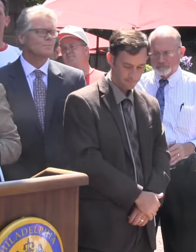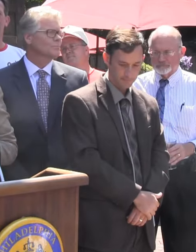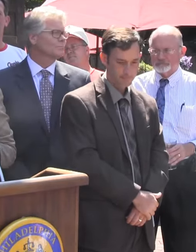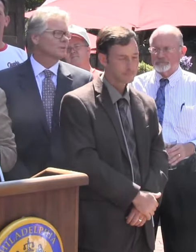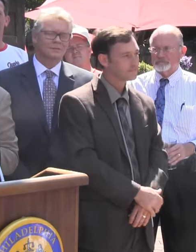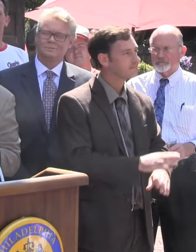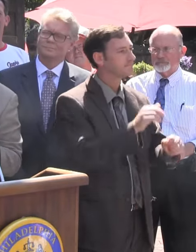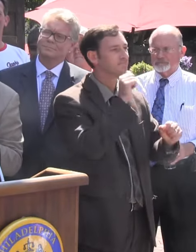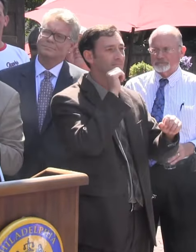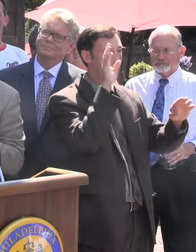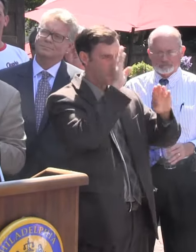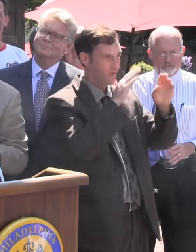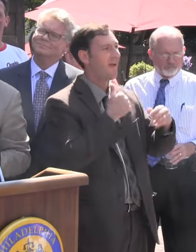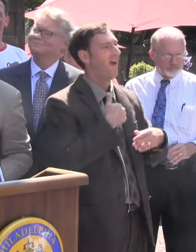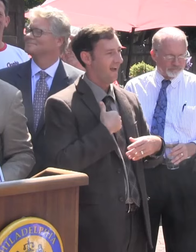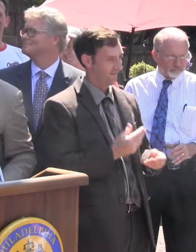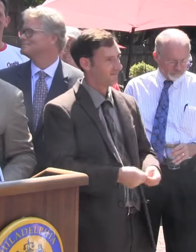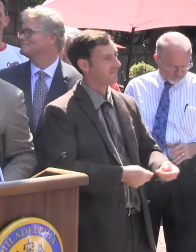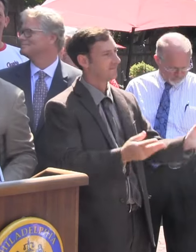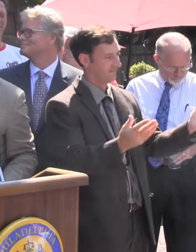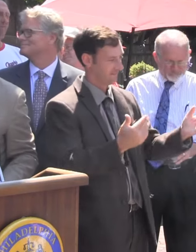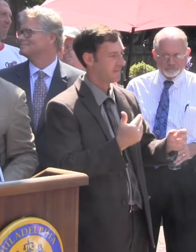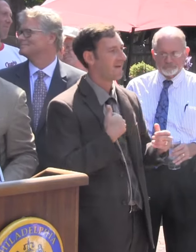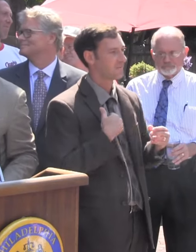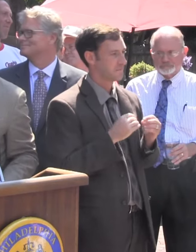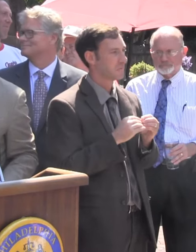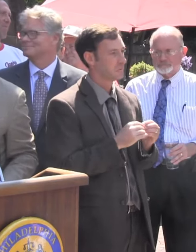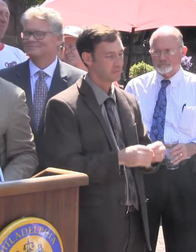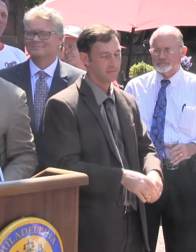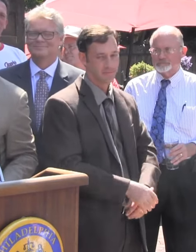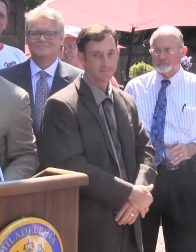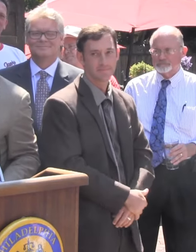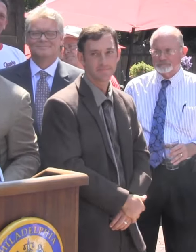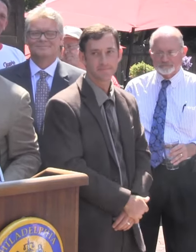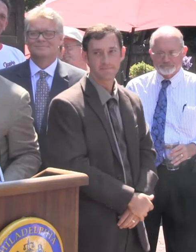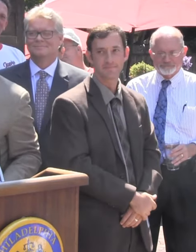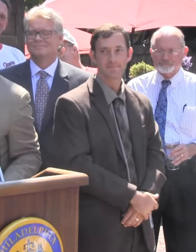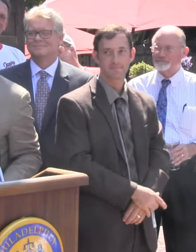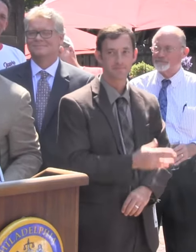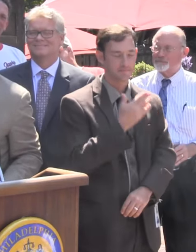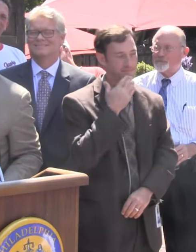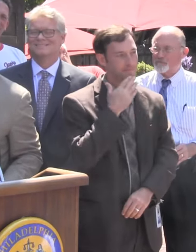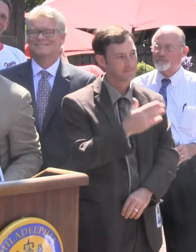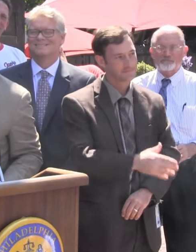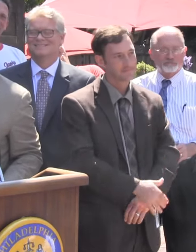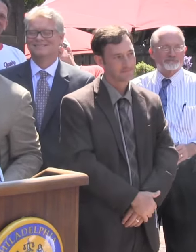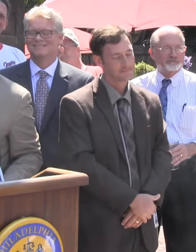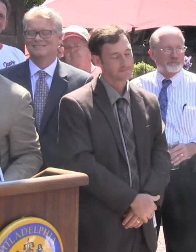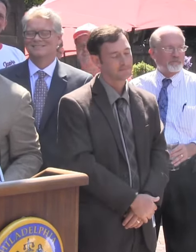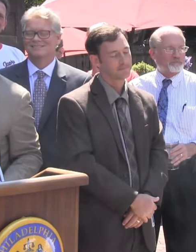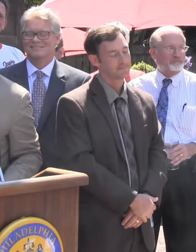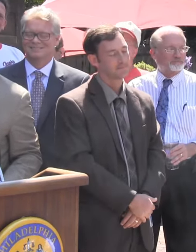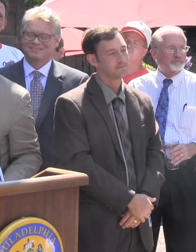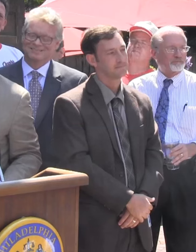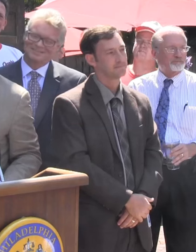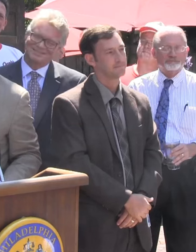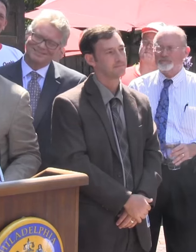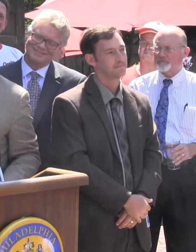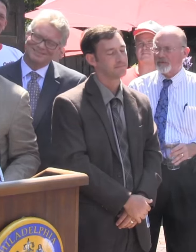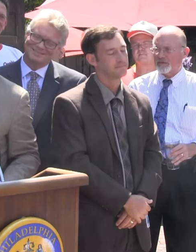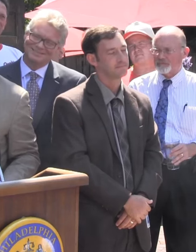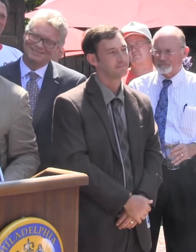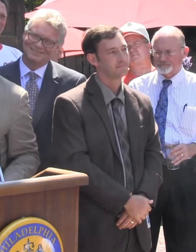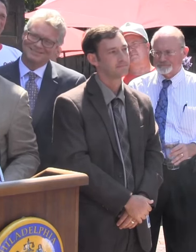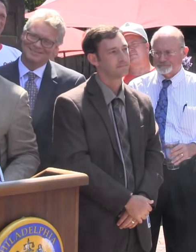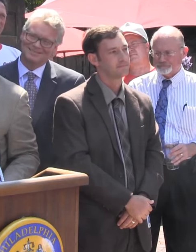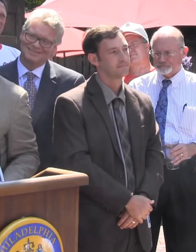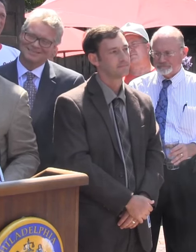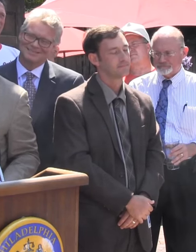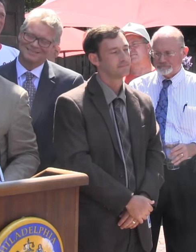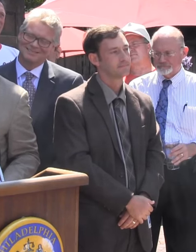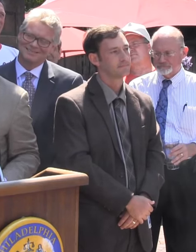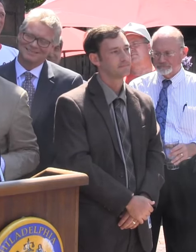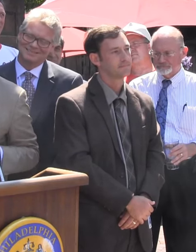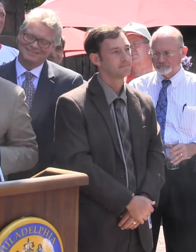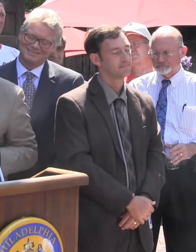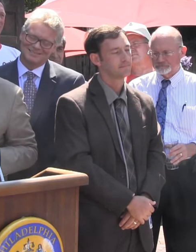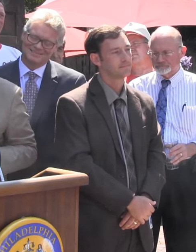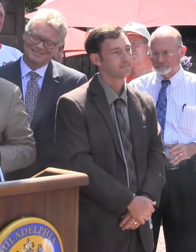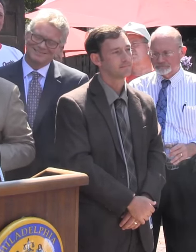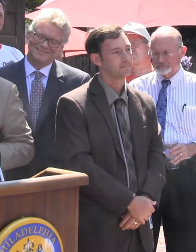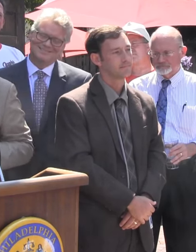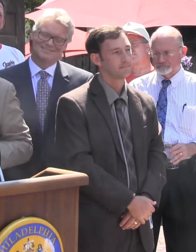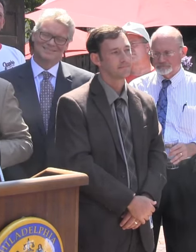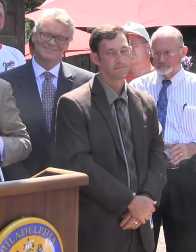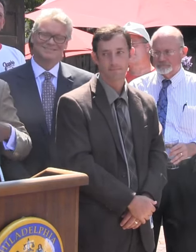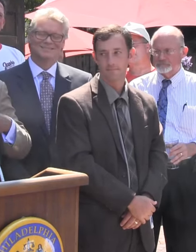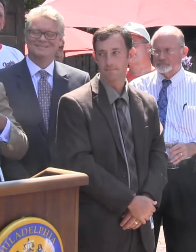no worries everyone else, we have them, we have more. Thank you. I'm going to look like